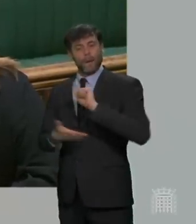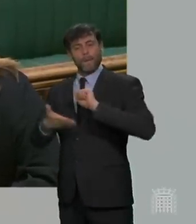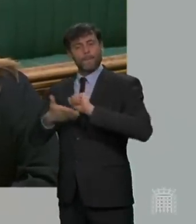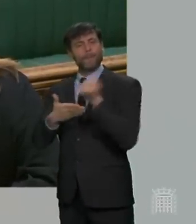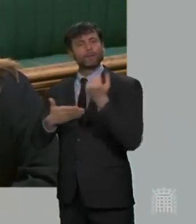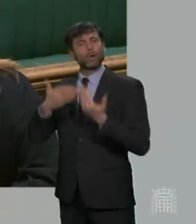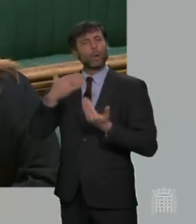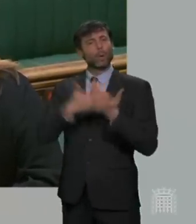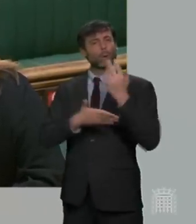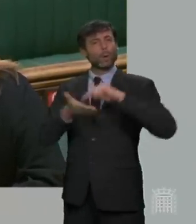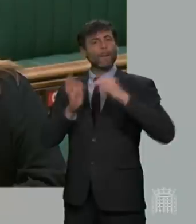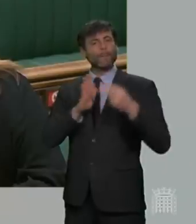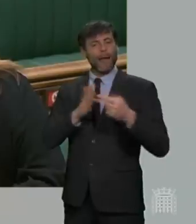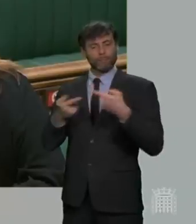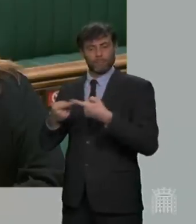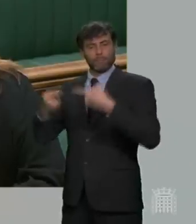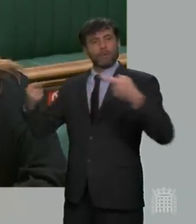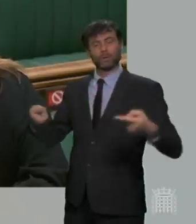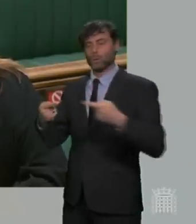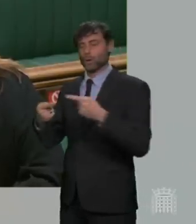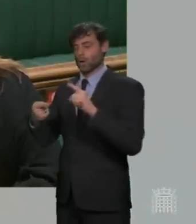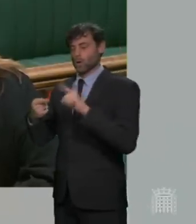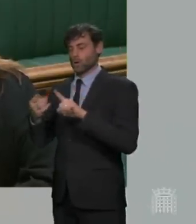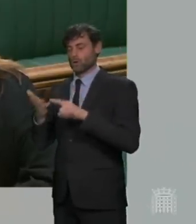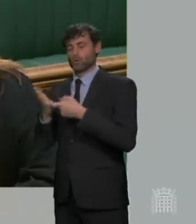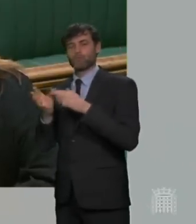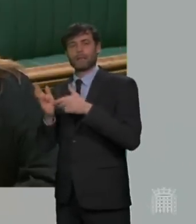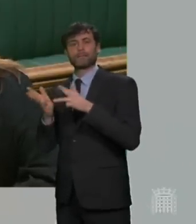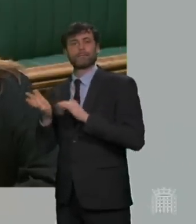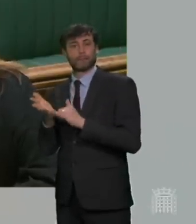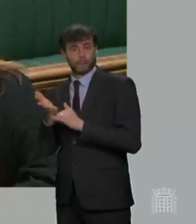without any consultation or discussion with the devolved Governments. The replacement